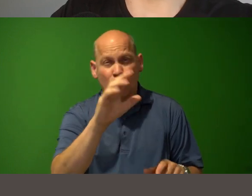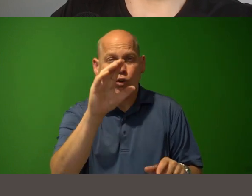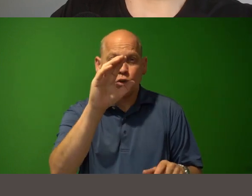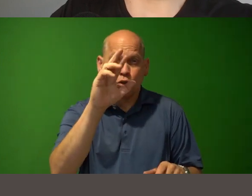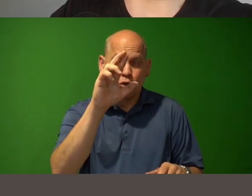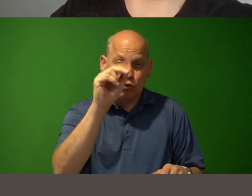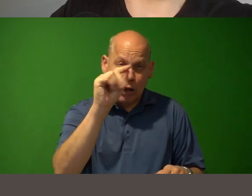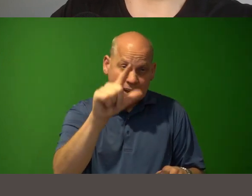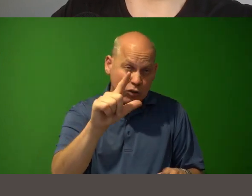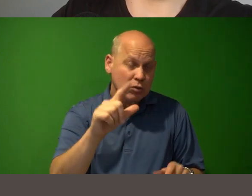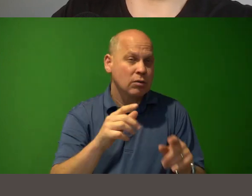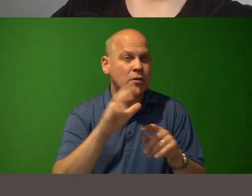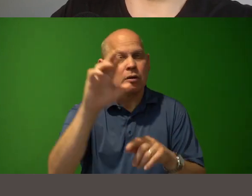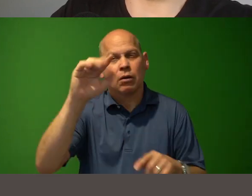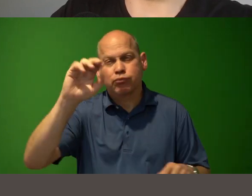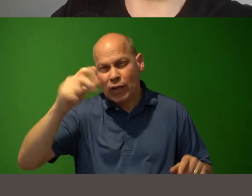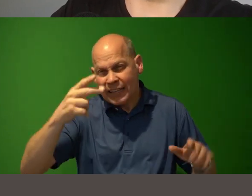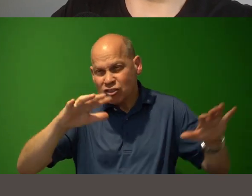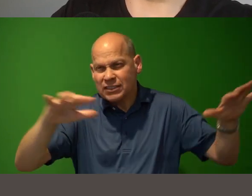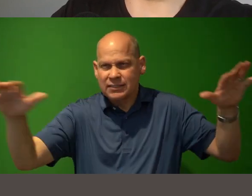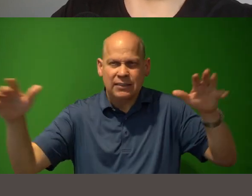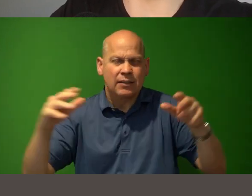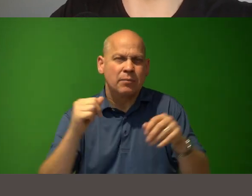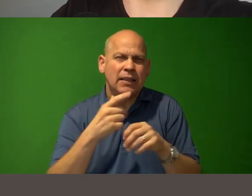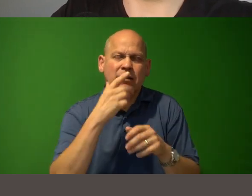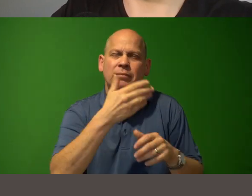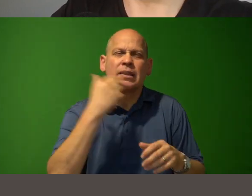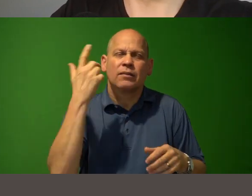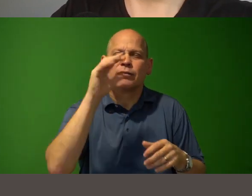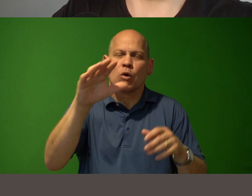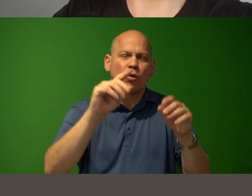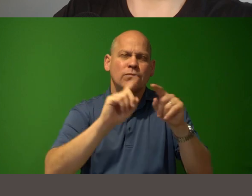to see and make it easy for you to create a repertoire of documentation.